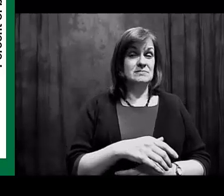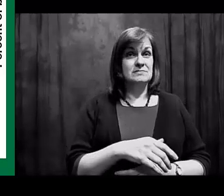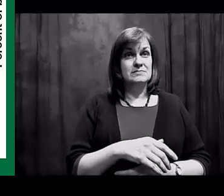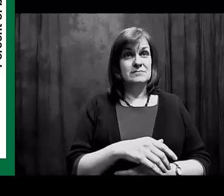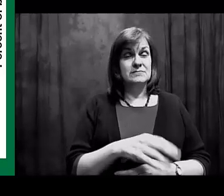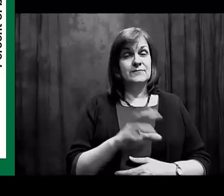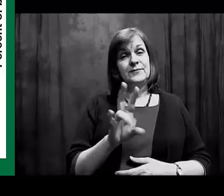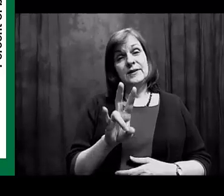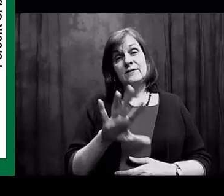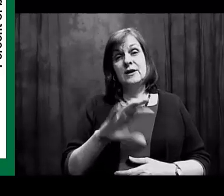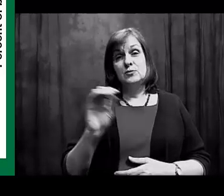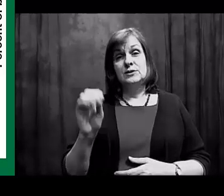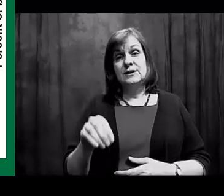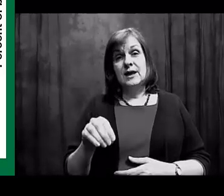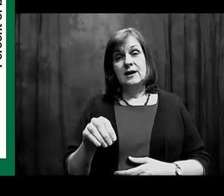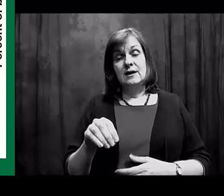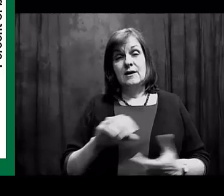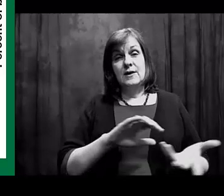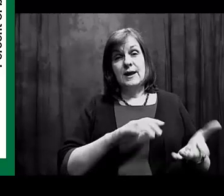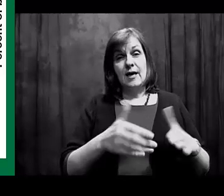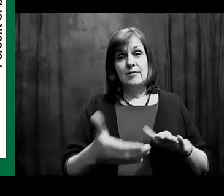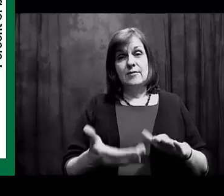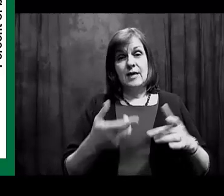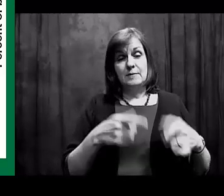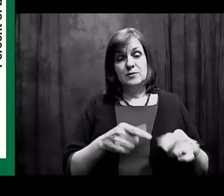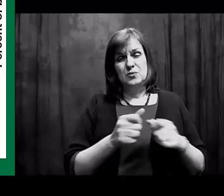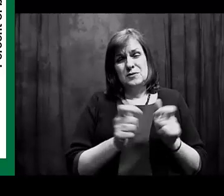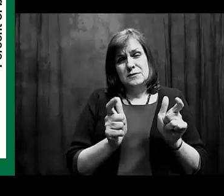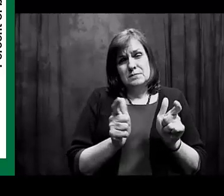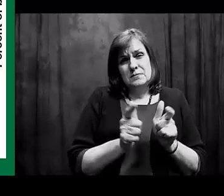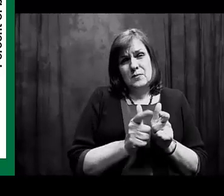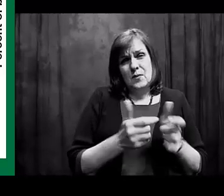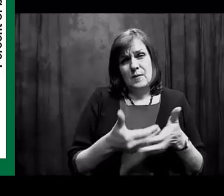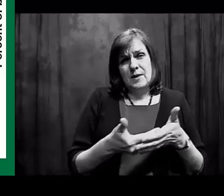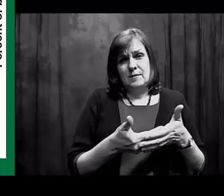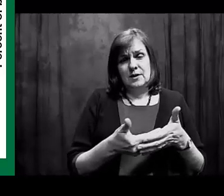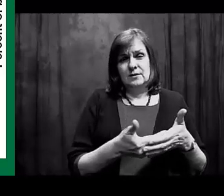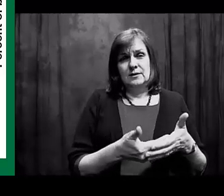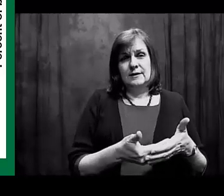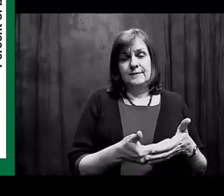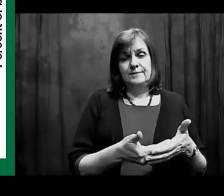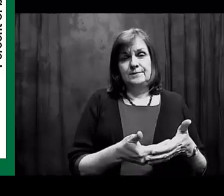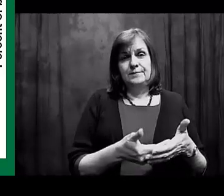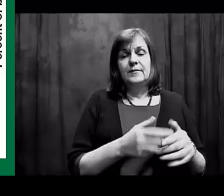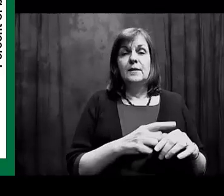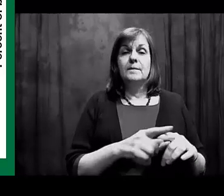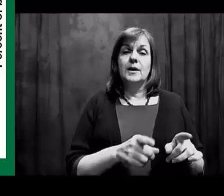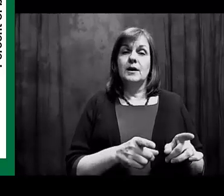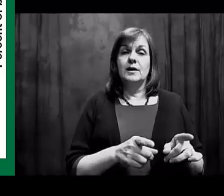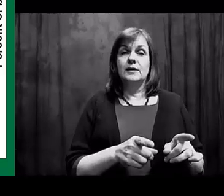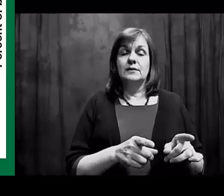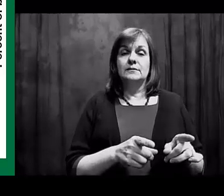75% mortality in tiny babies but then with our